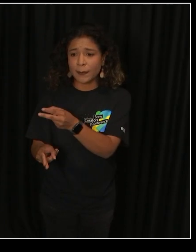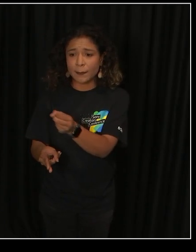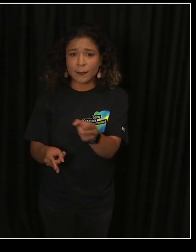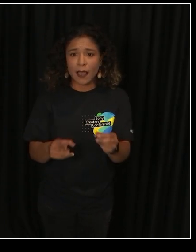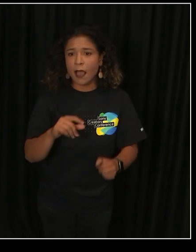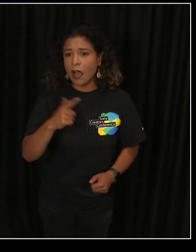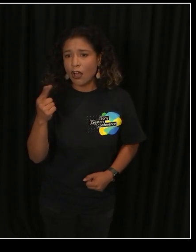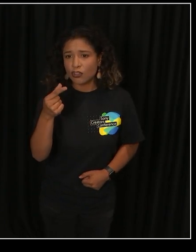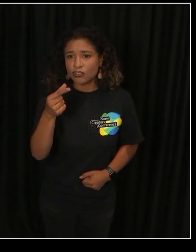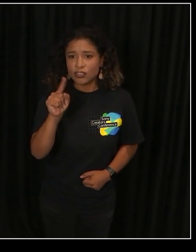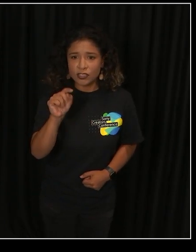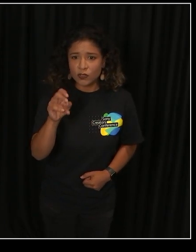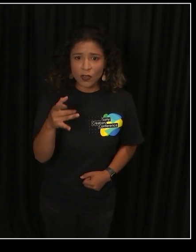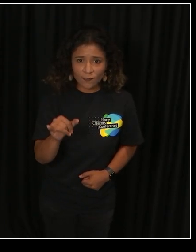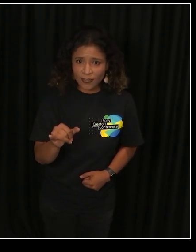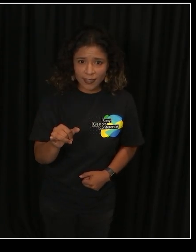before we're a quarter of the way around the track.